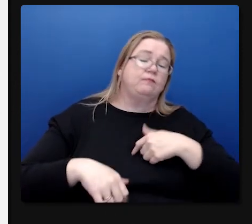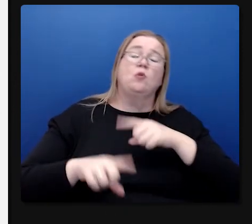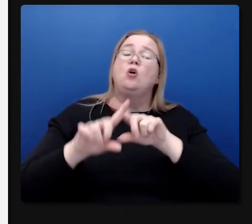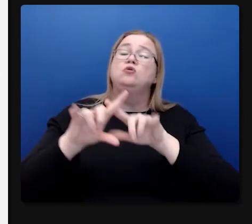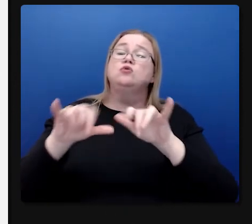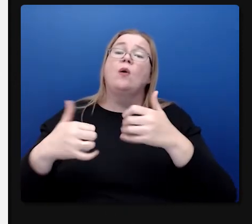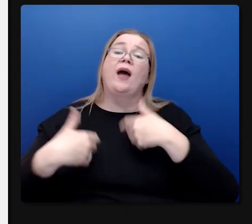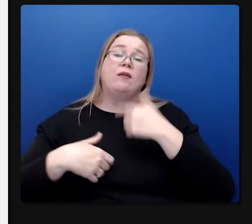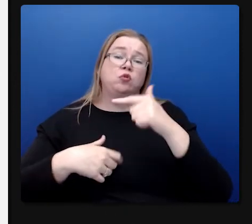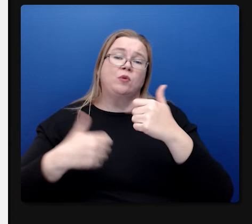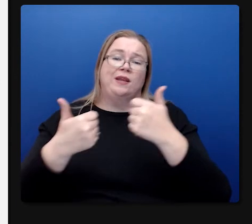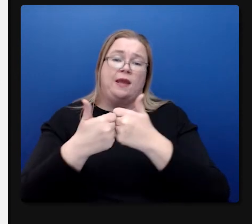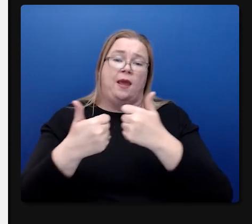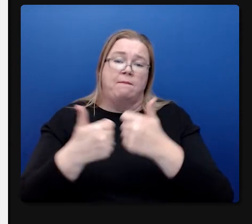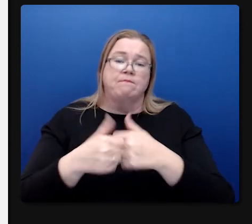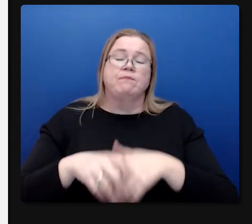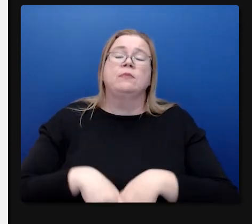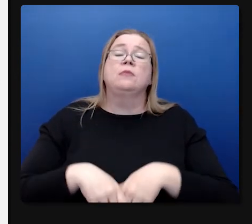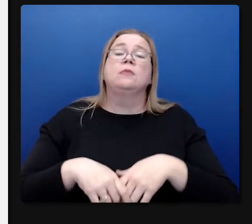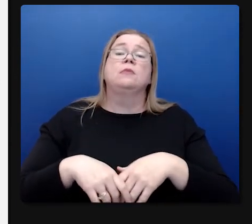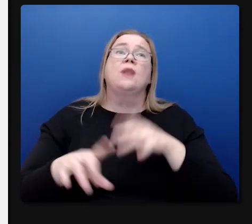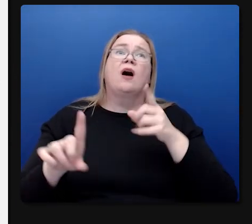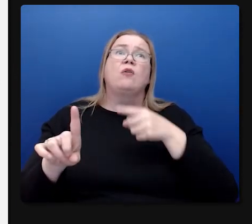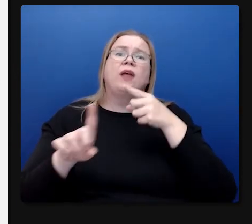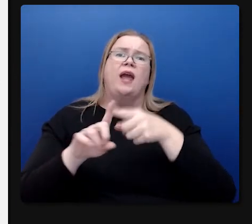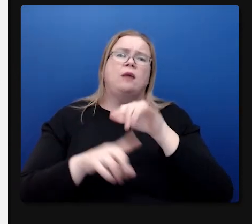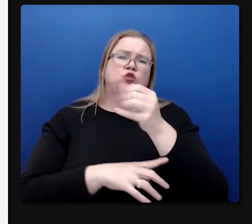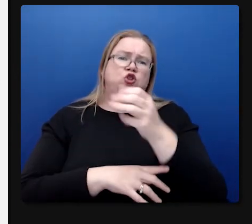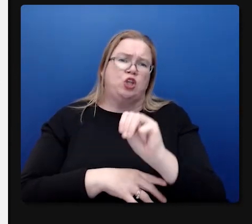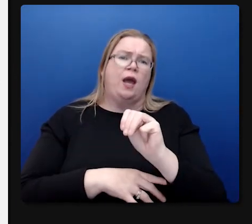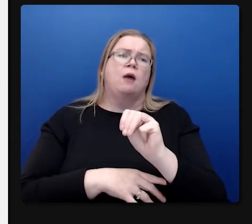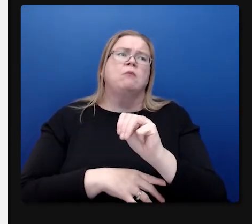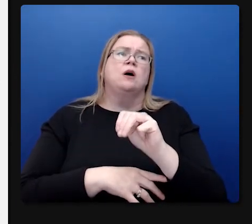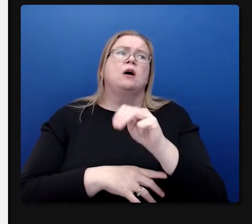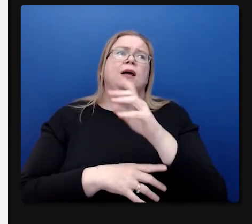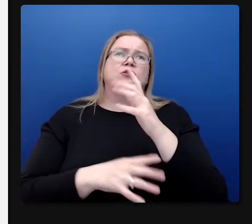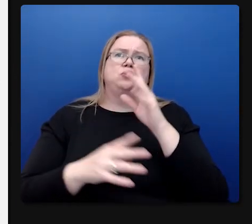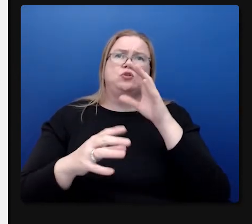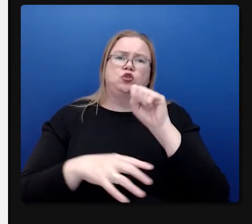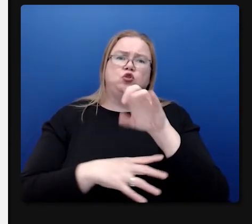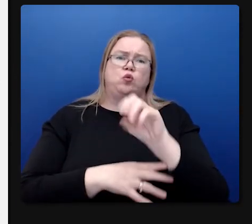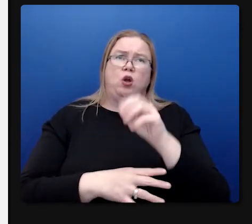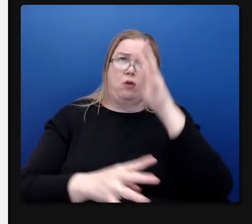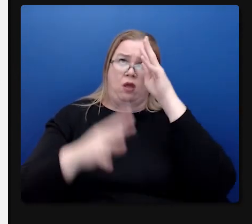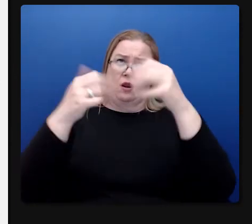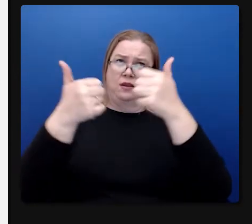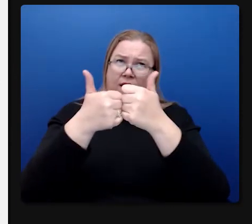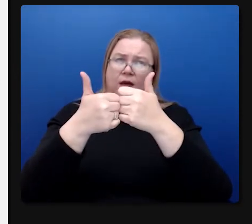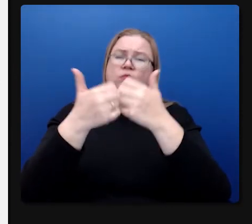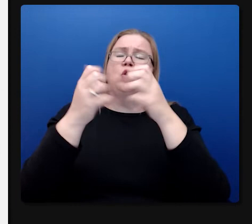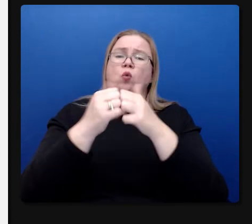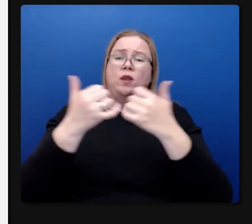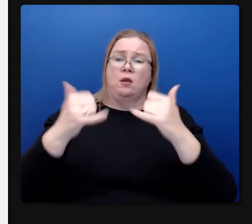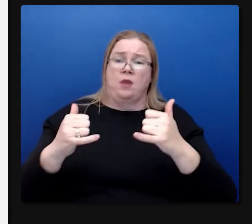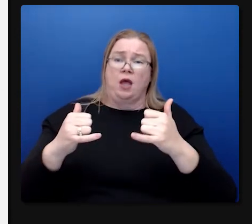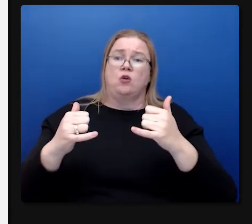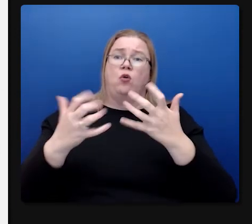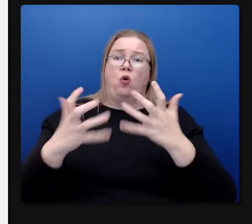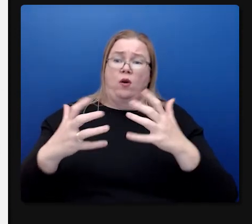they also have the Green Game Jam. The aim of the jam is for studios to innovate on games with existing player bases